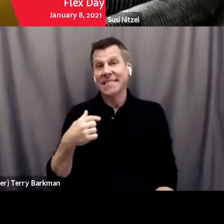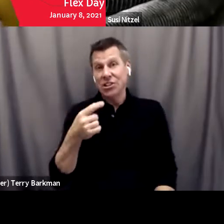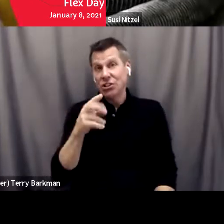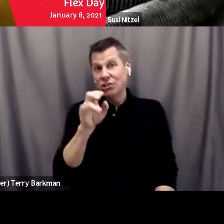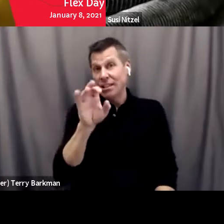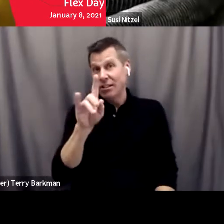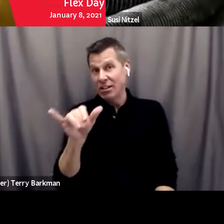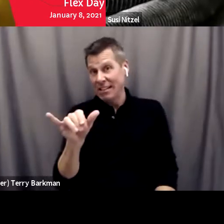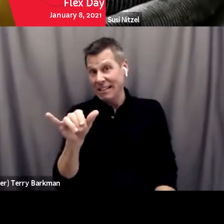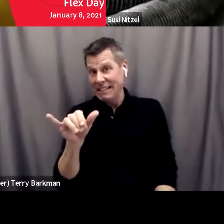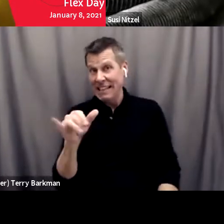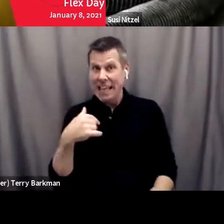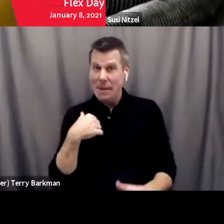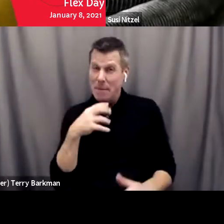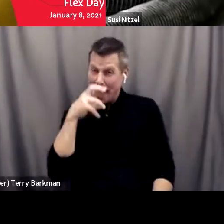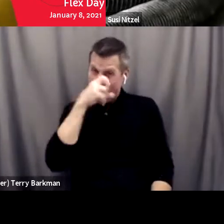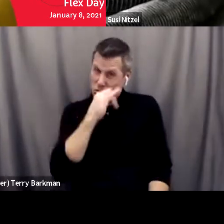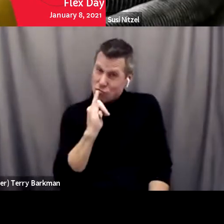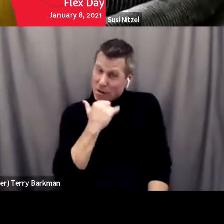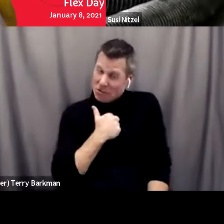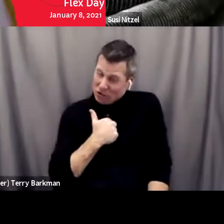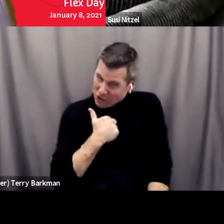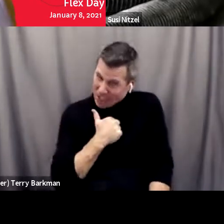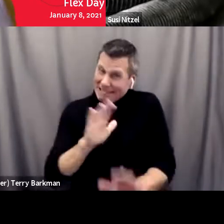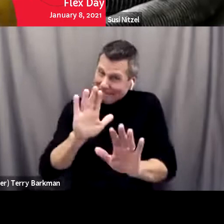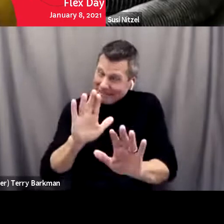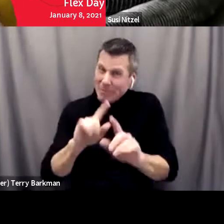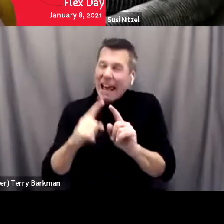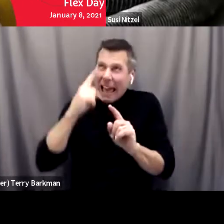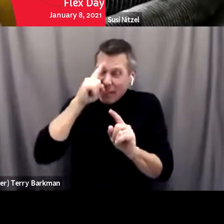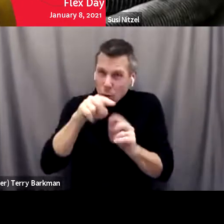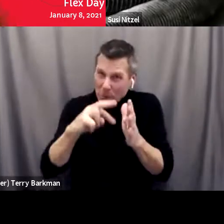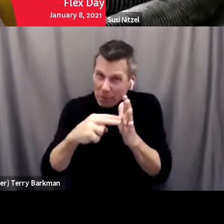I'm making assumptions incorrectly, I apologize. But I think what she's saying is if we if we take the time to get input from